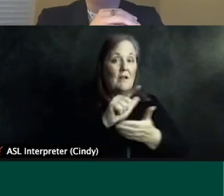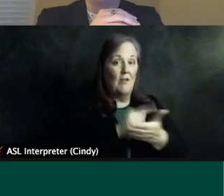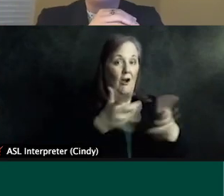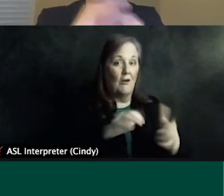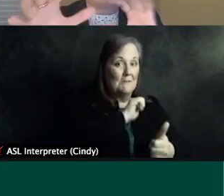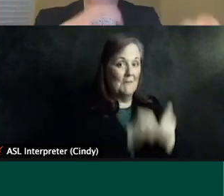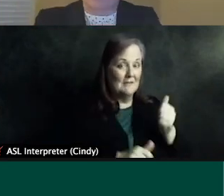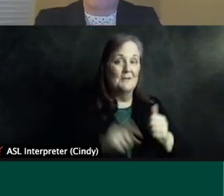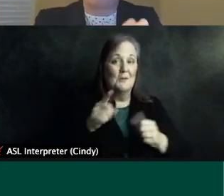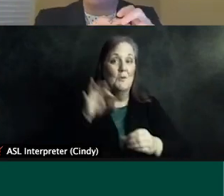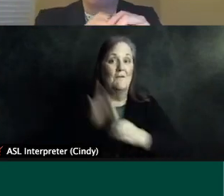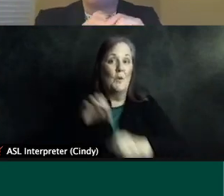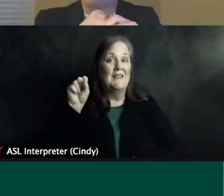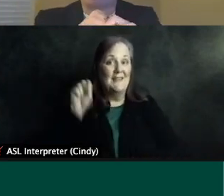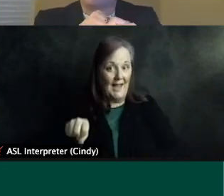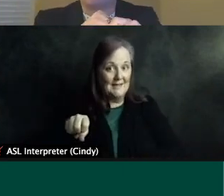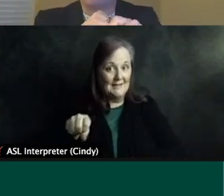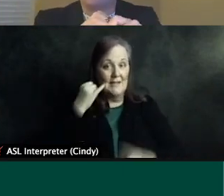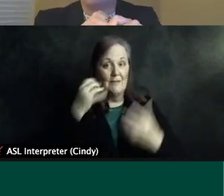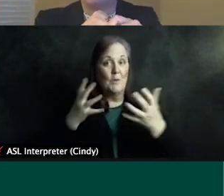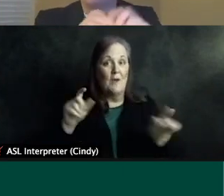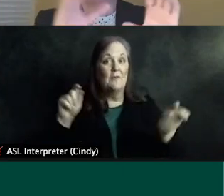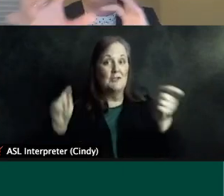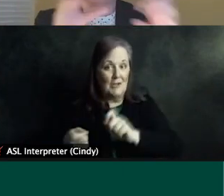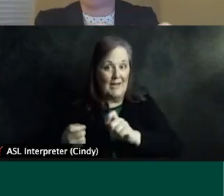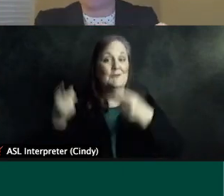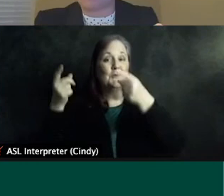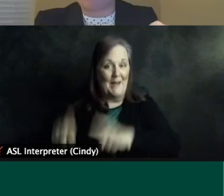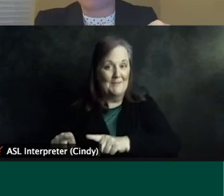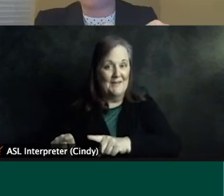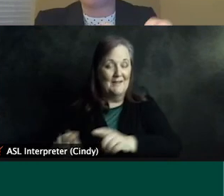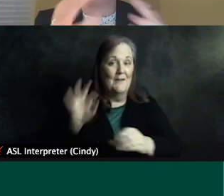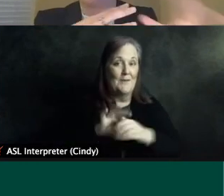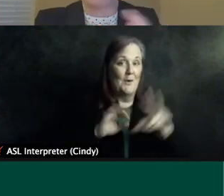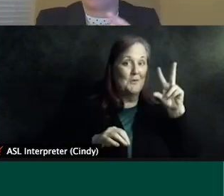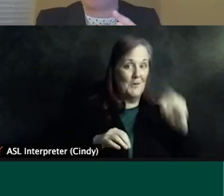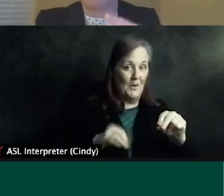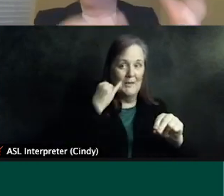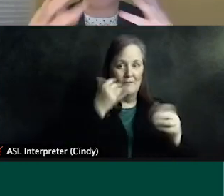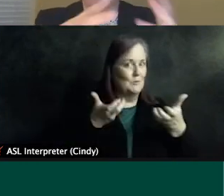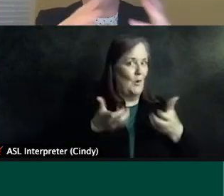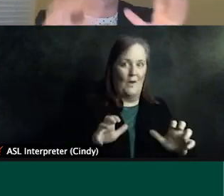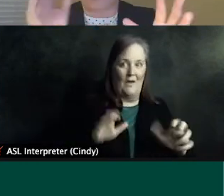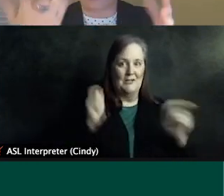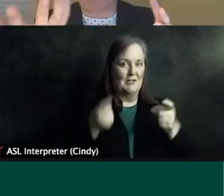But each county would generally have the flexibility to select which tool they wanted to use or combination of tools. I don't think they're held to actually one.